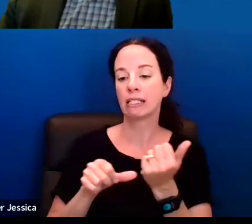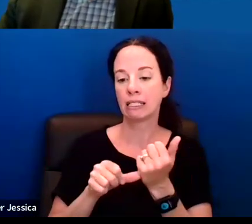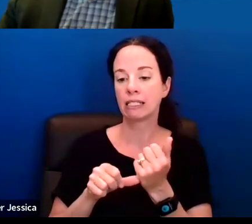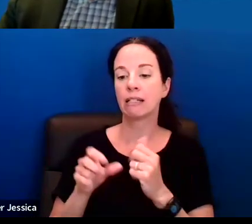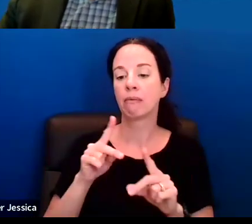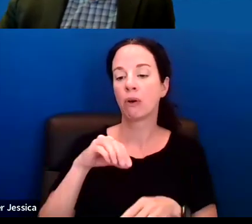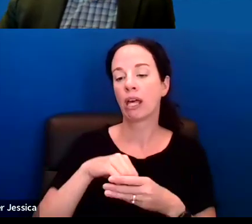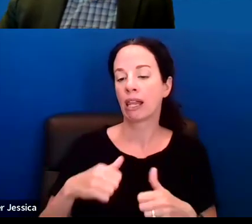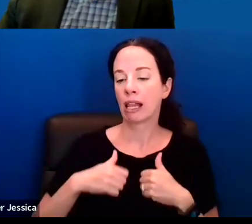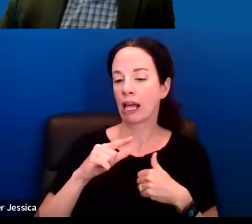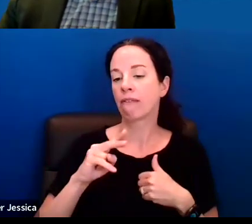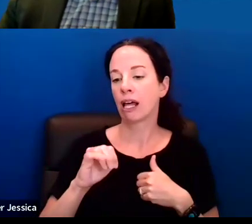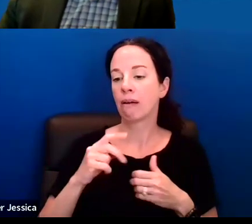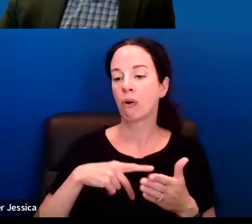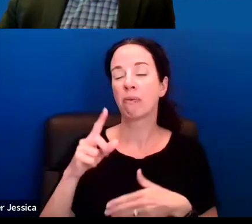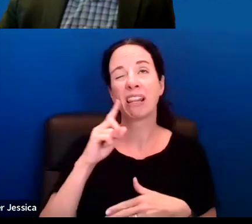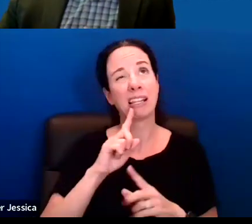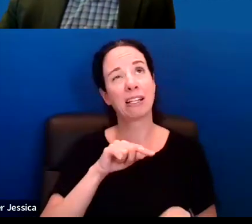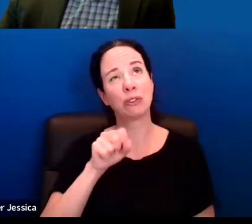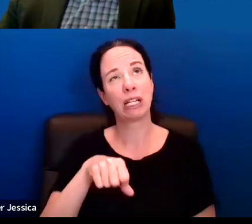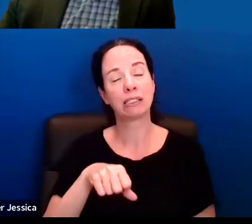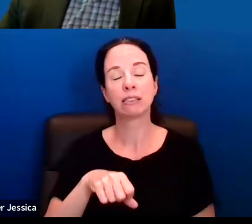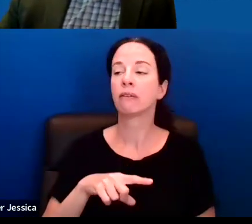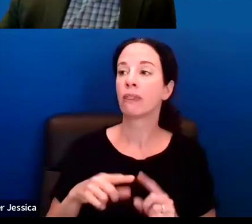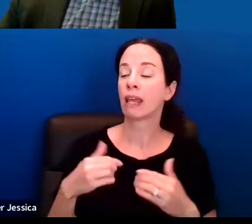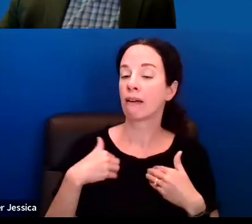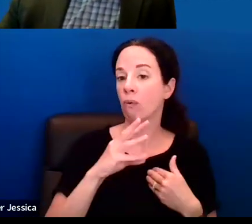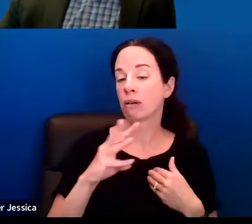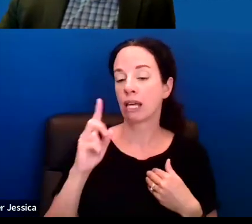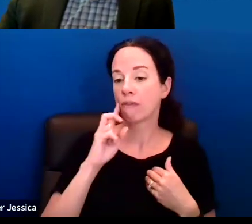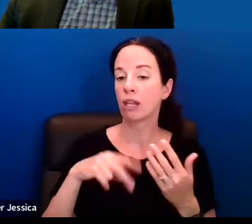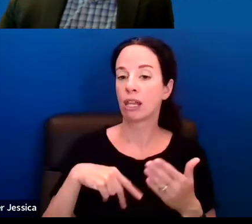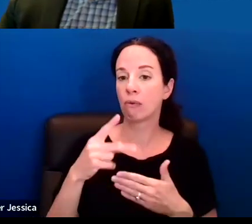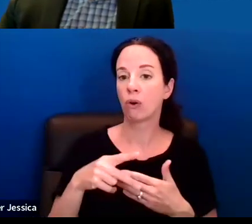think the answer is yes. Is there a website for the program? Zachary, we're going to